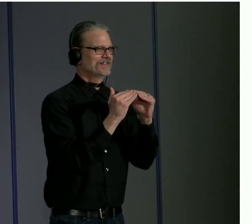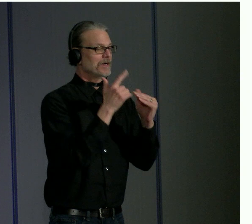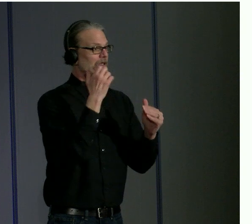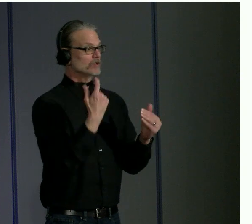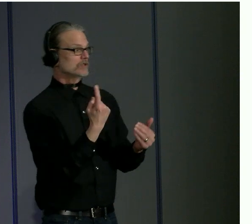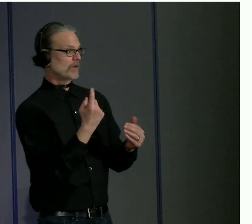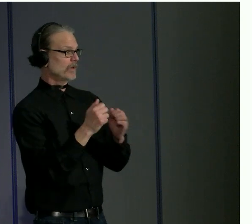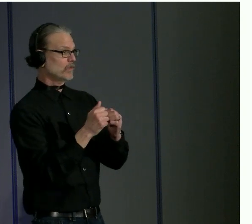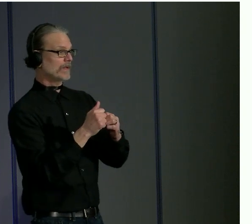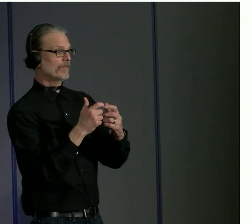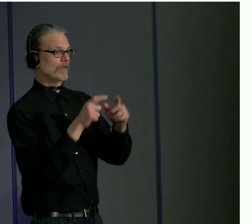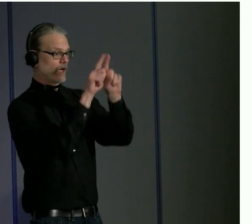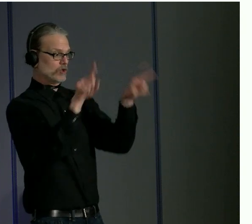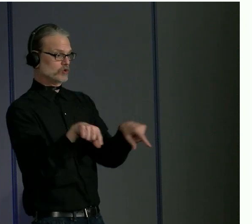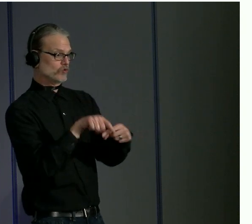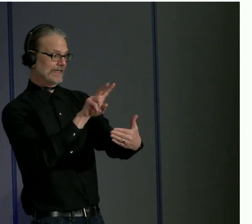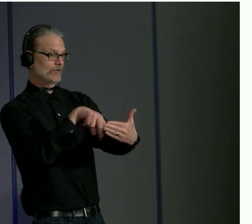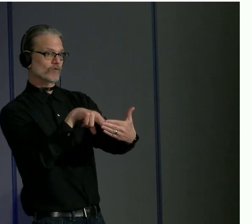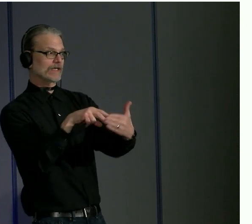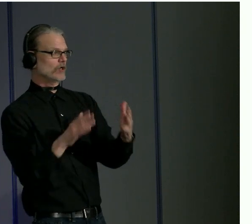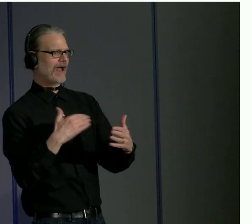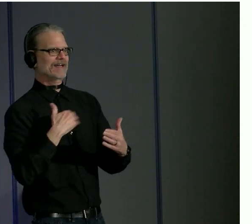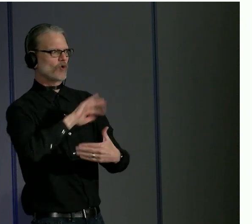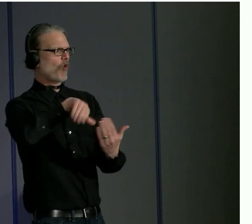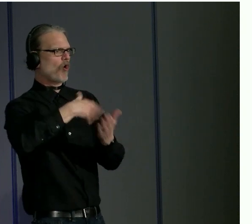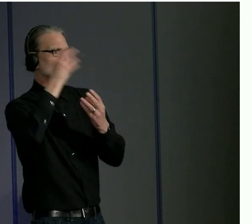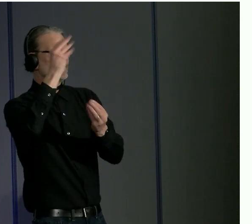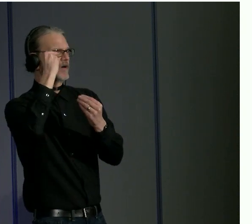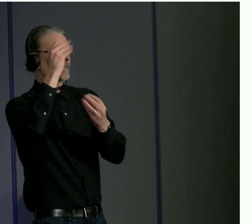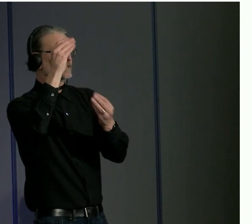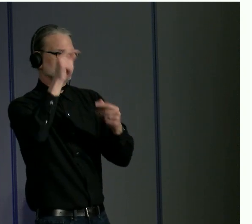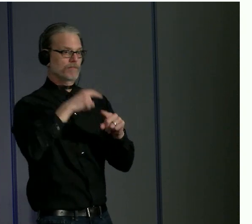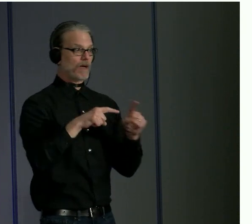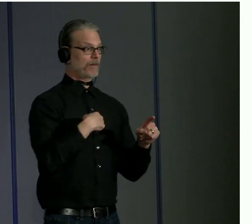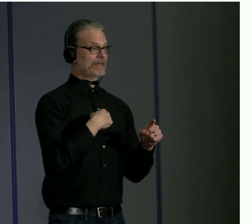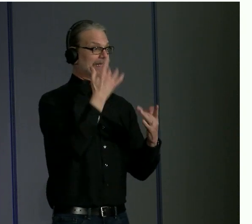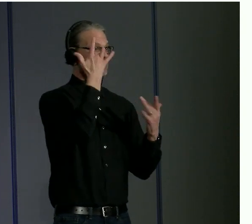is going get all this additional information, but myself as a sighted user, I'm only getting